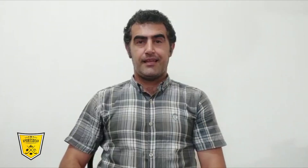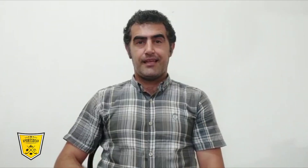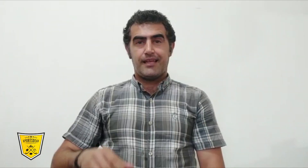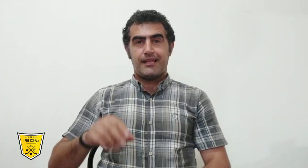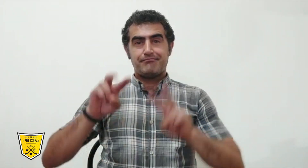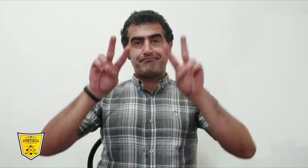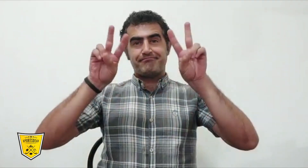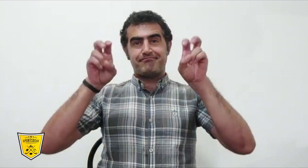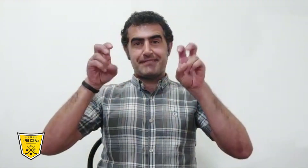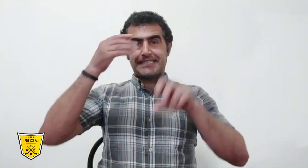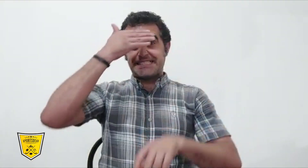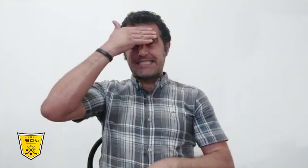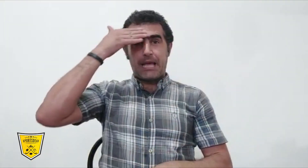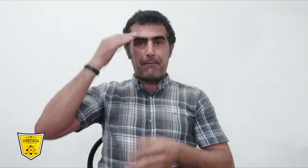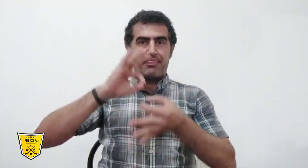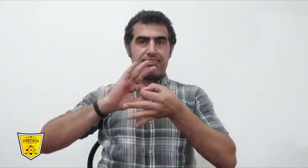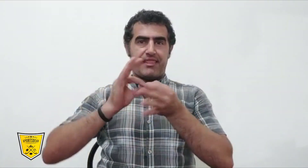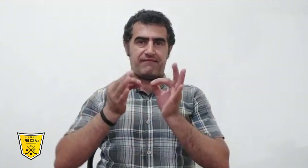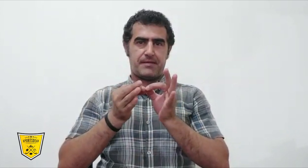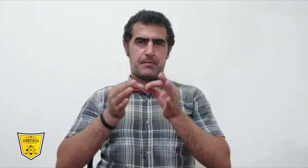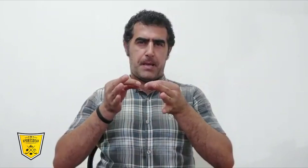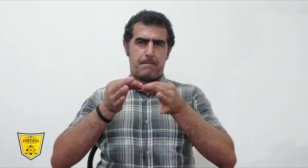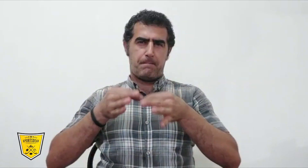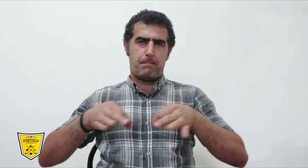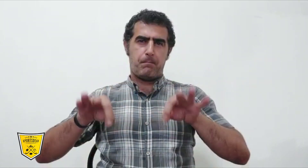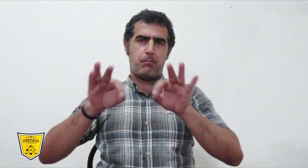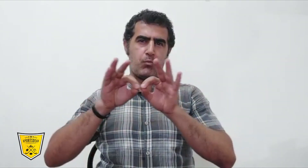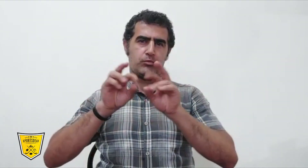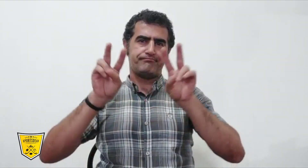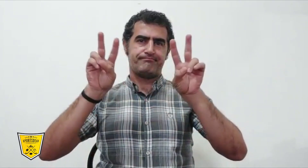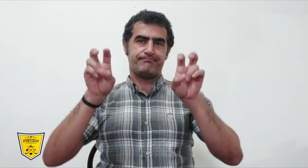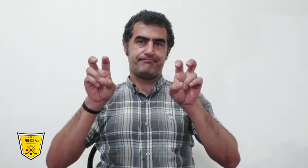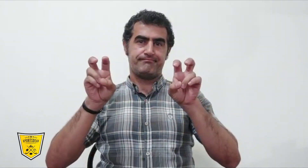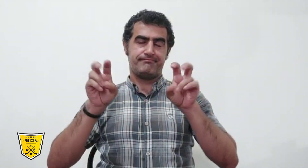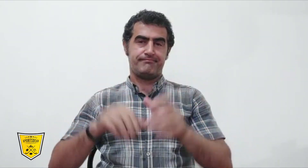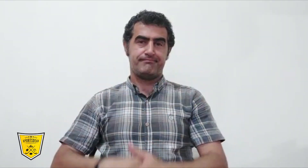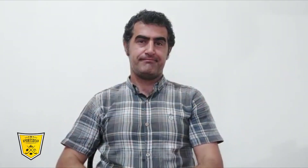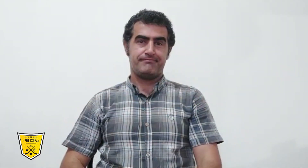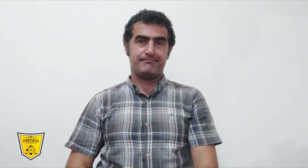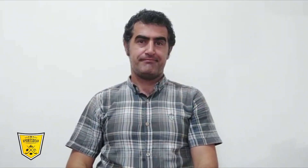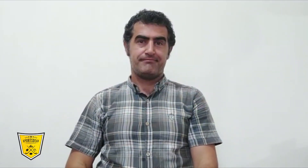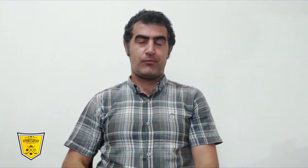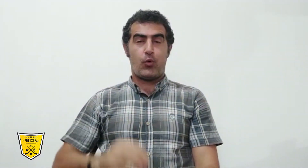The status of the 24th Summer Deaflympics will be among